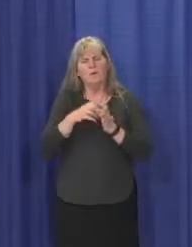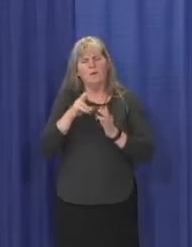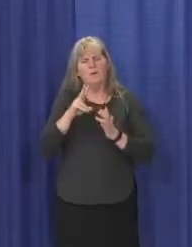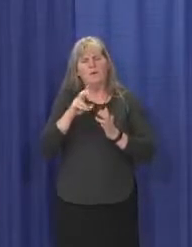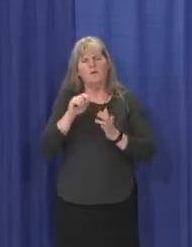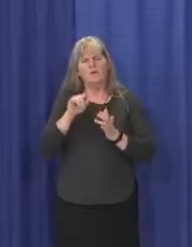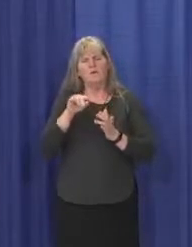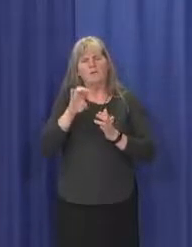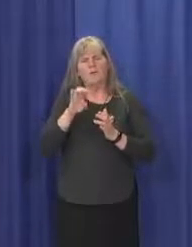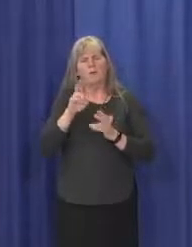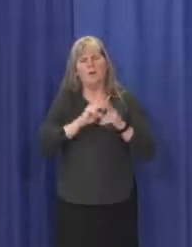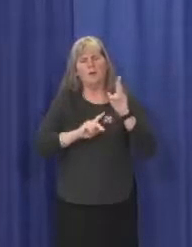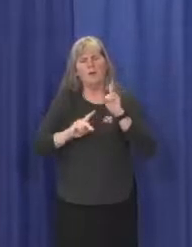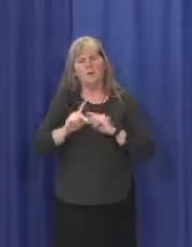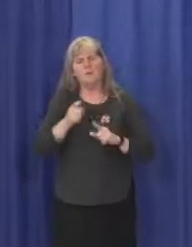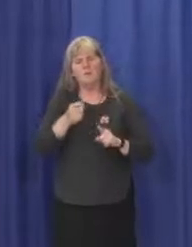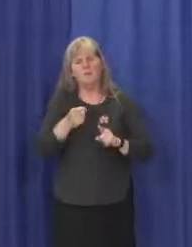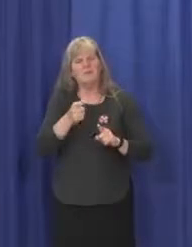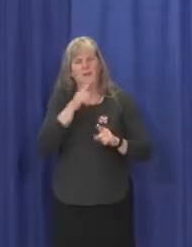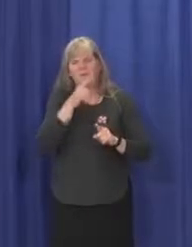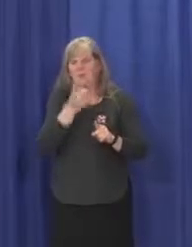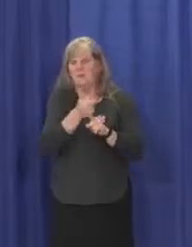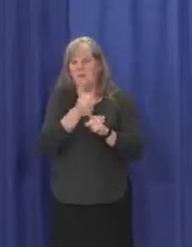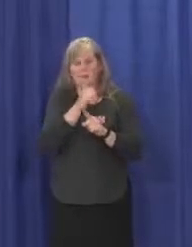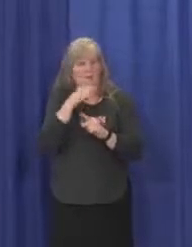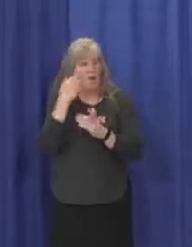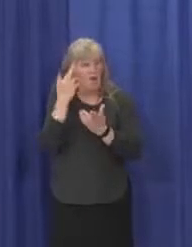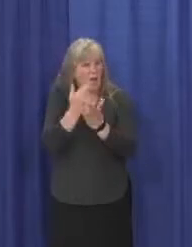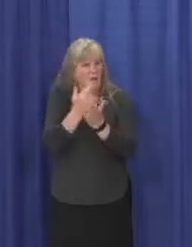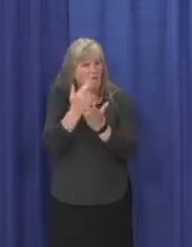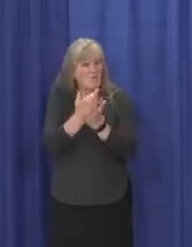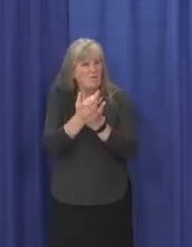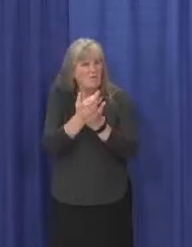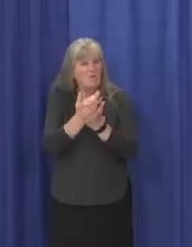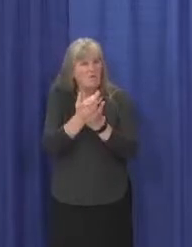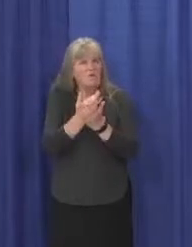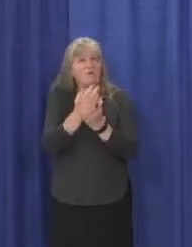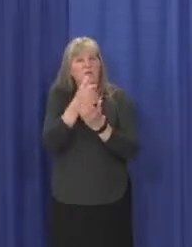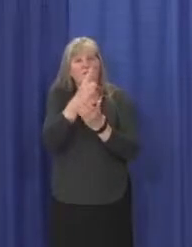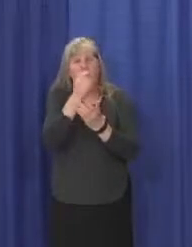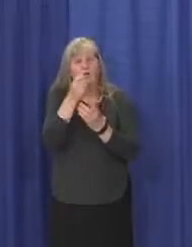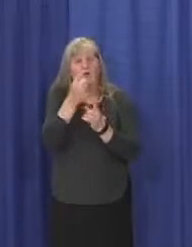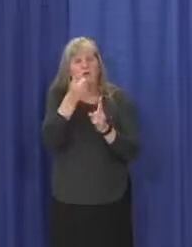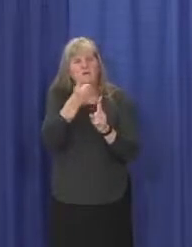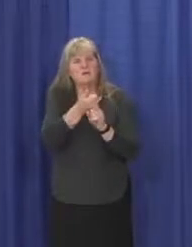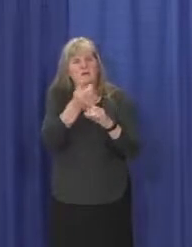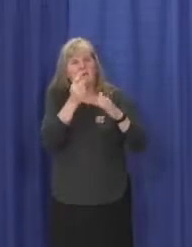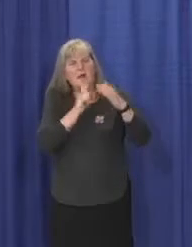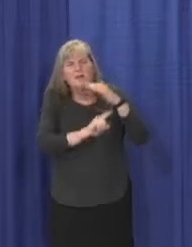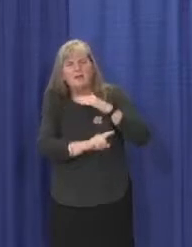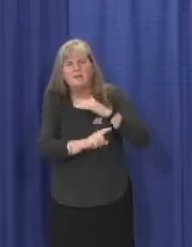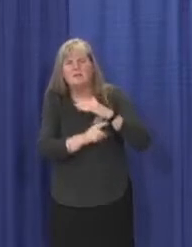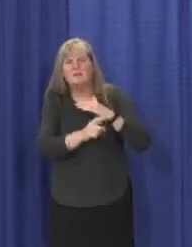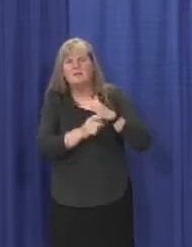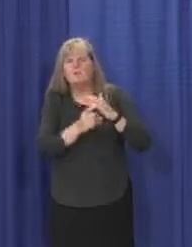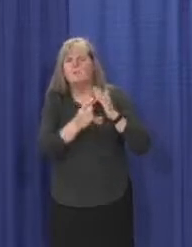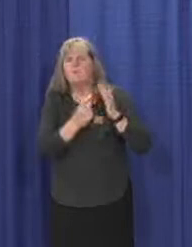people who as you mentioned might not have the resources.